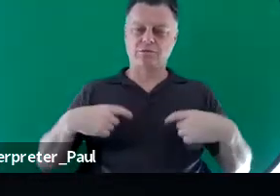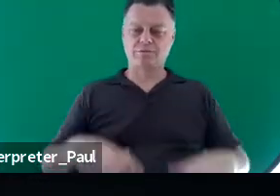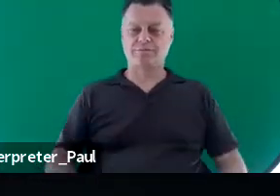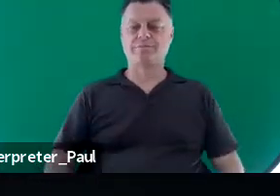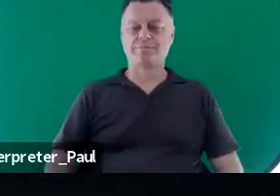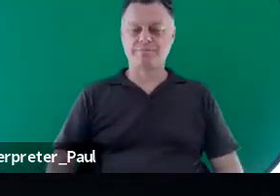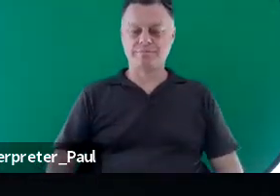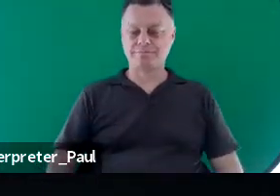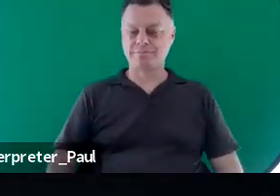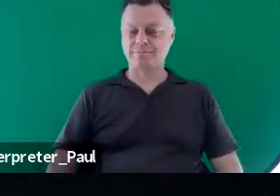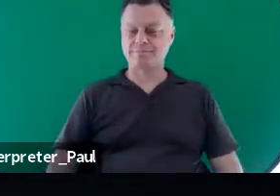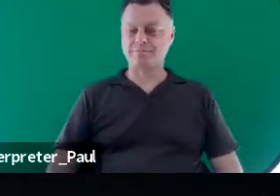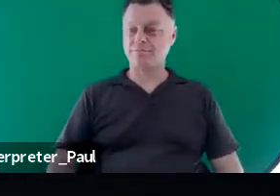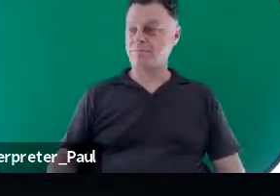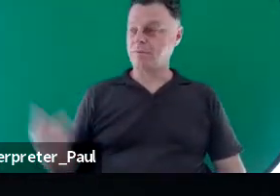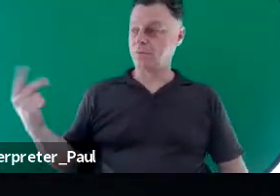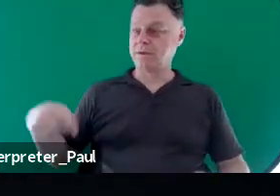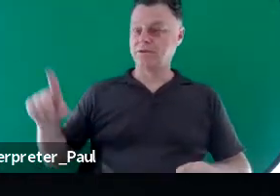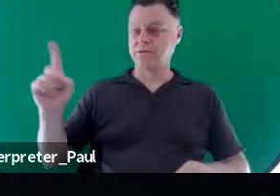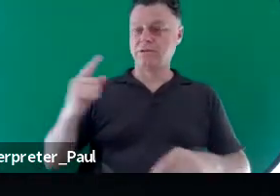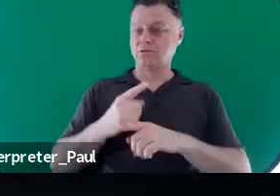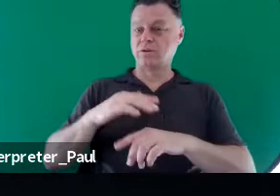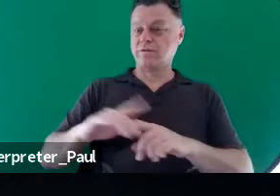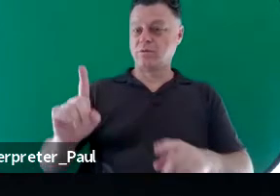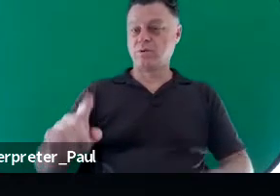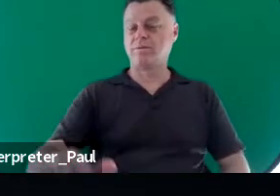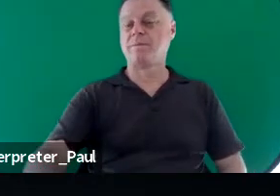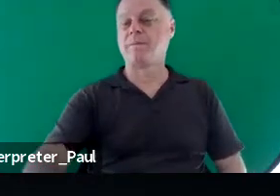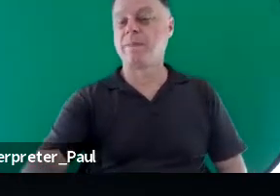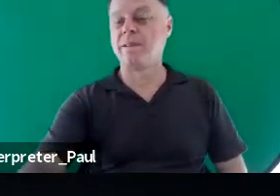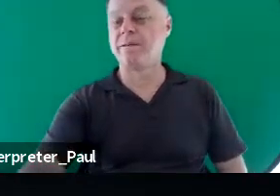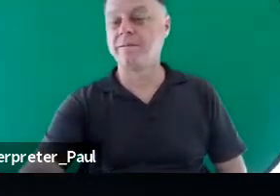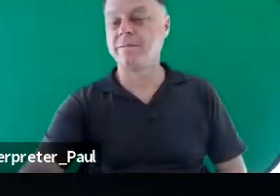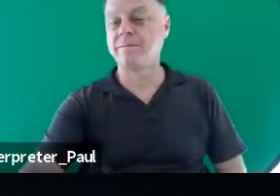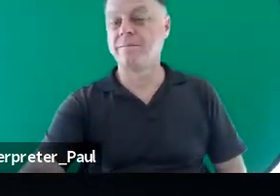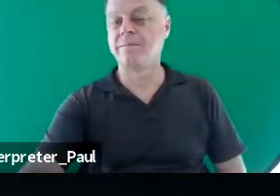We are here today to talk about the National Disability Strategy and Tertiary Education.